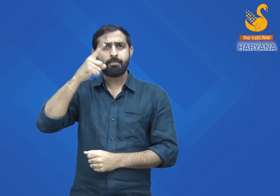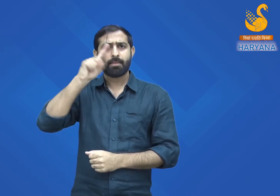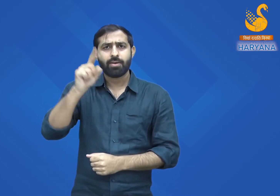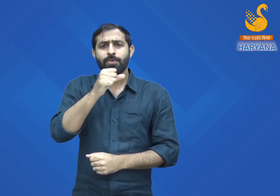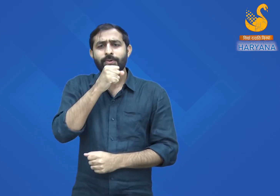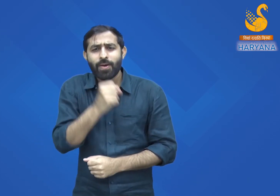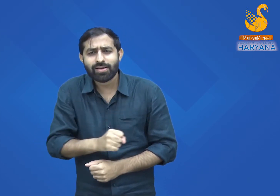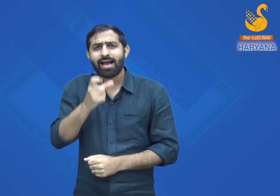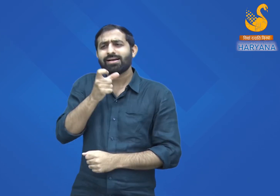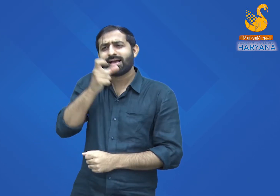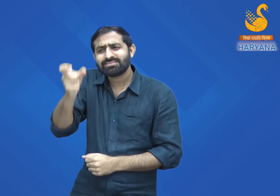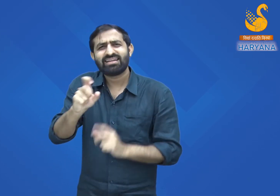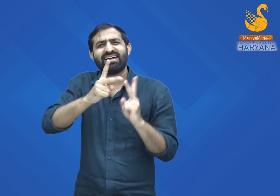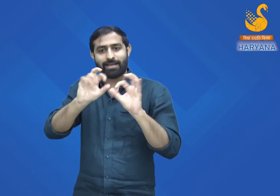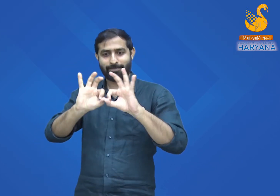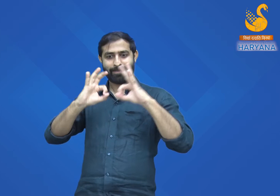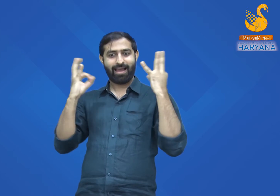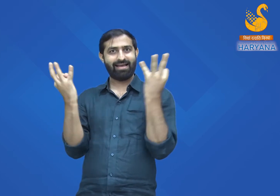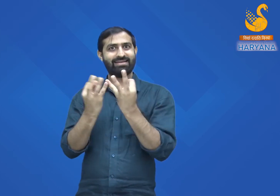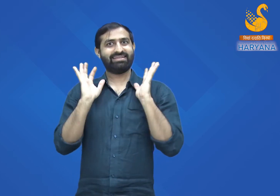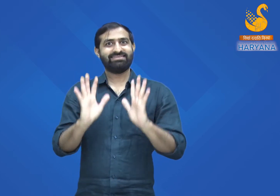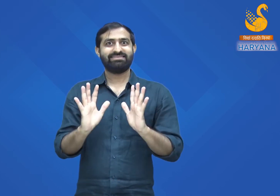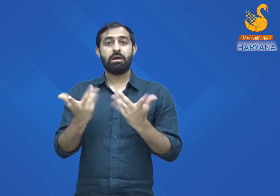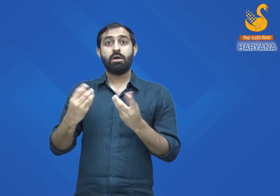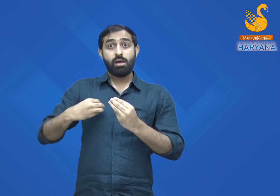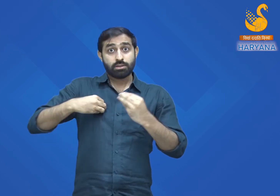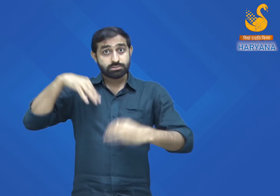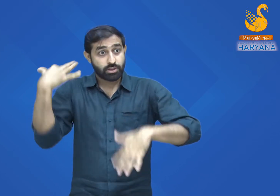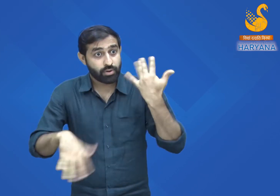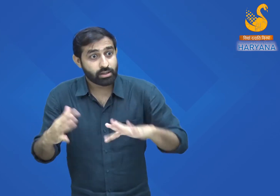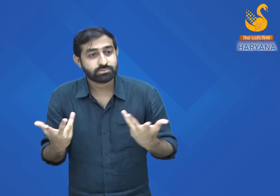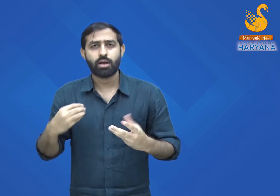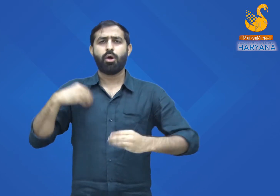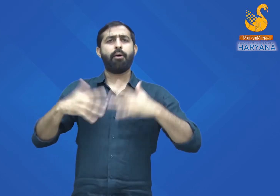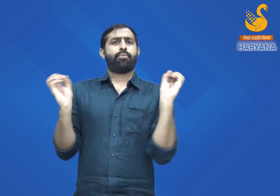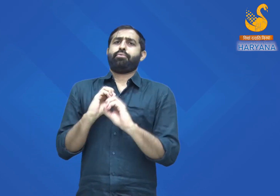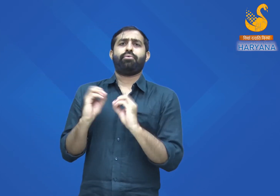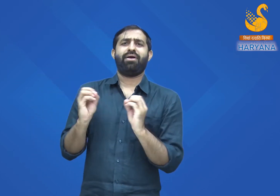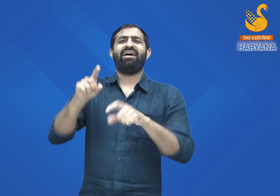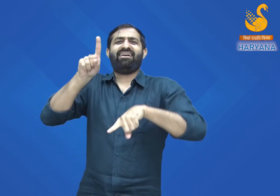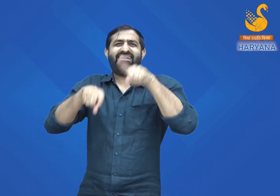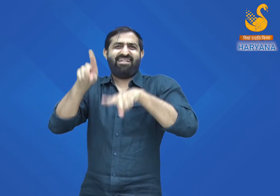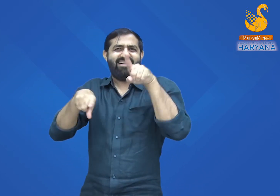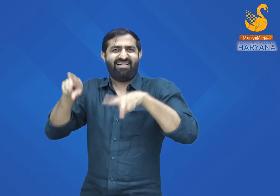In a family we have parents, grandparents and other members. A family goes through different circumstances.